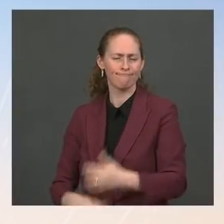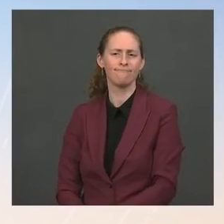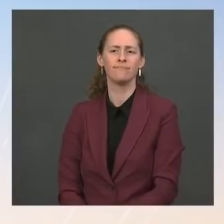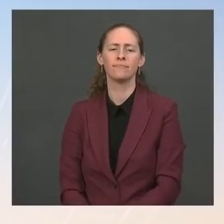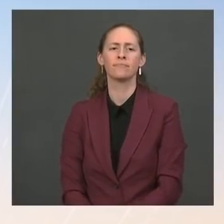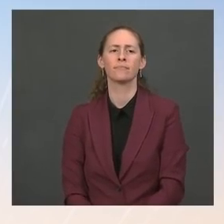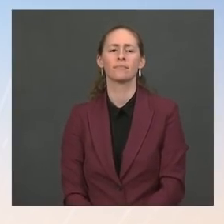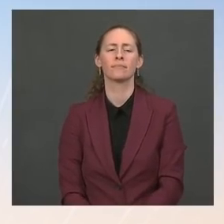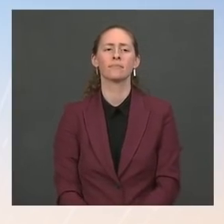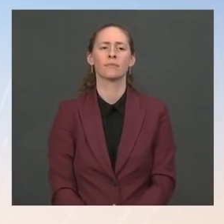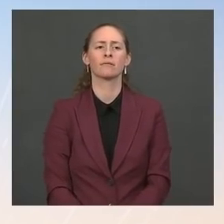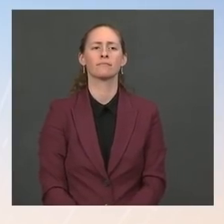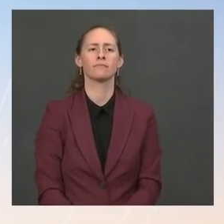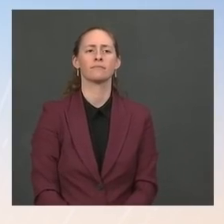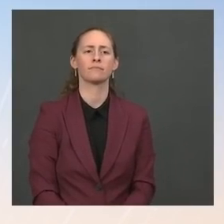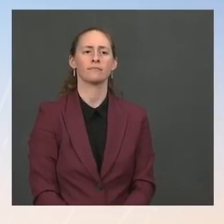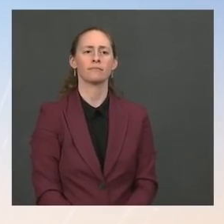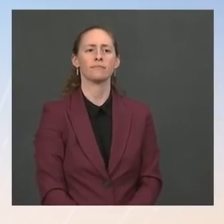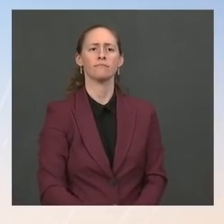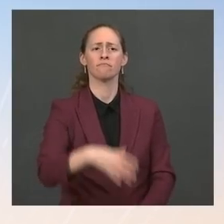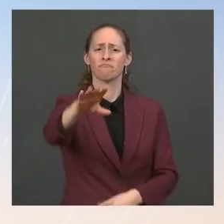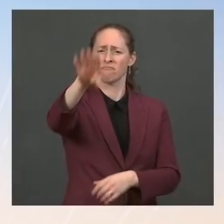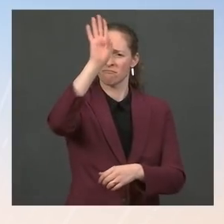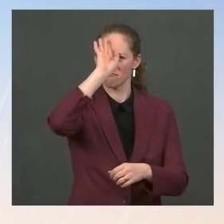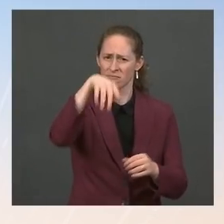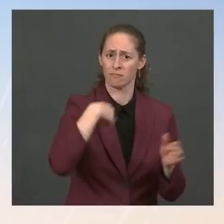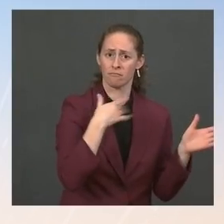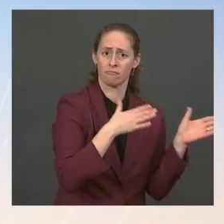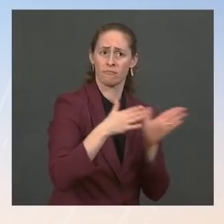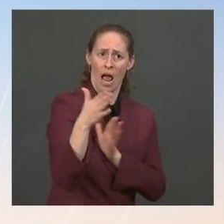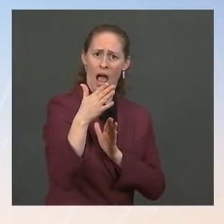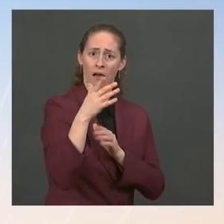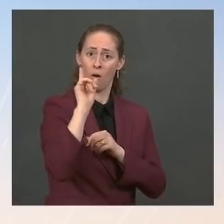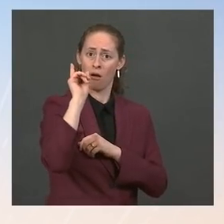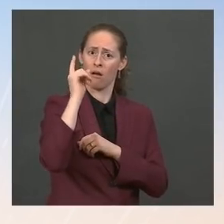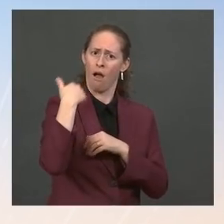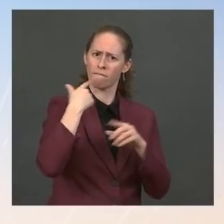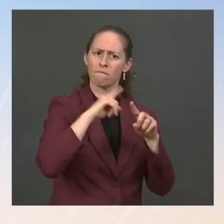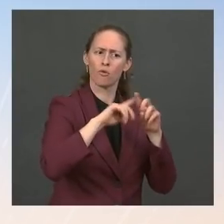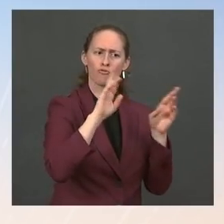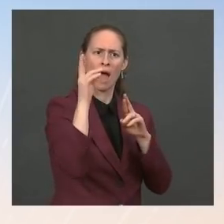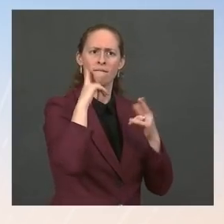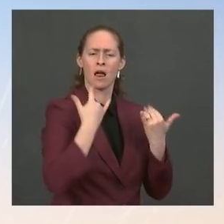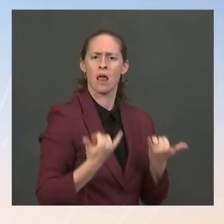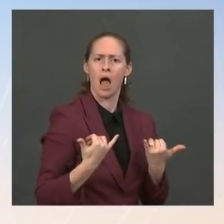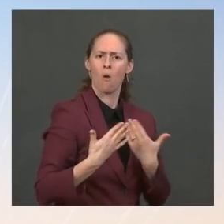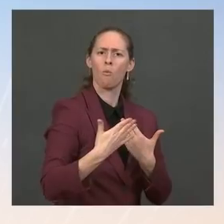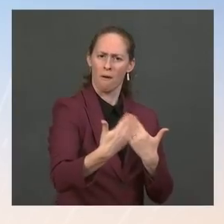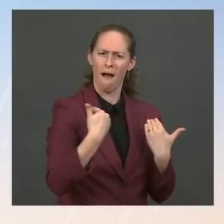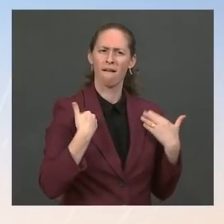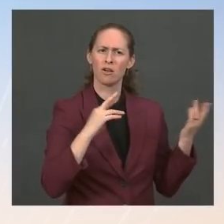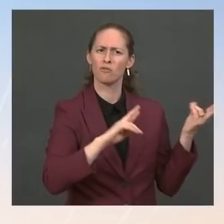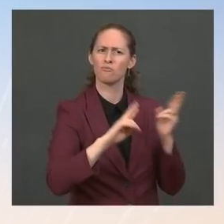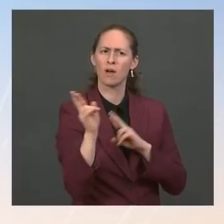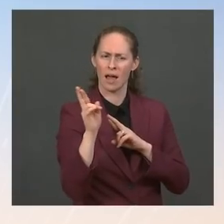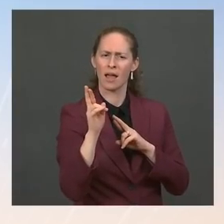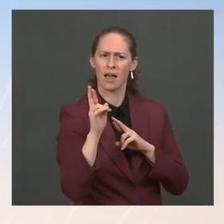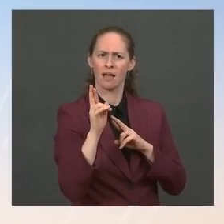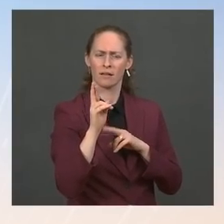But what is true and is not often out there is that a lot of these pandemic relief programs are ending -- right? -- are ending.